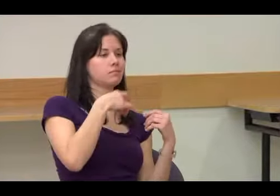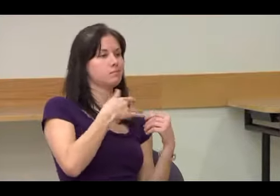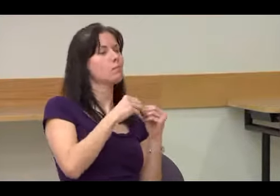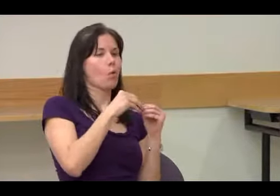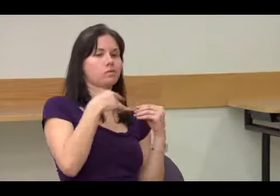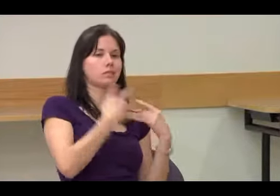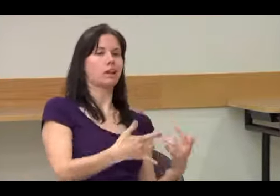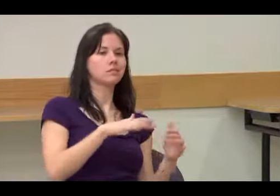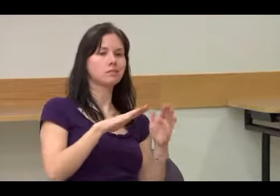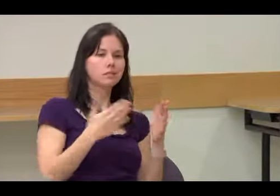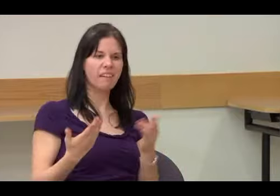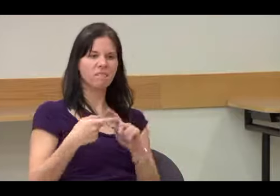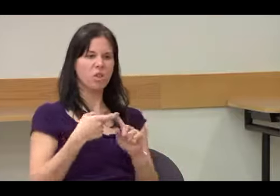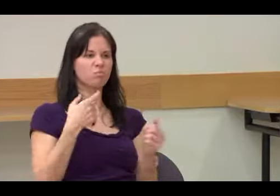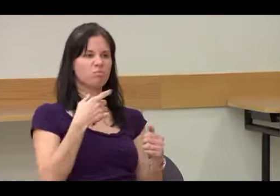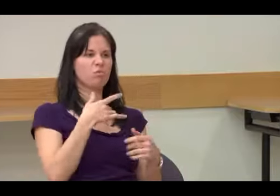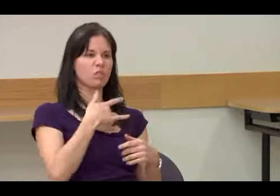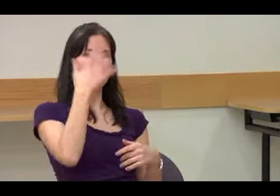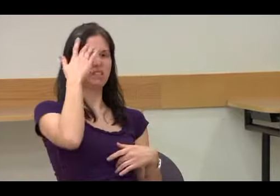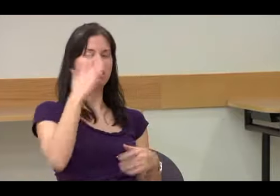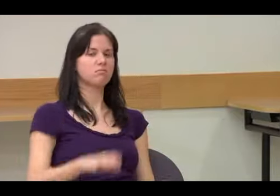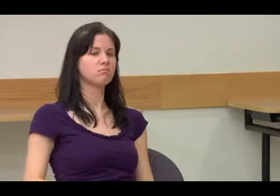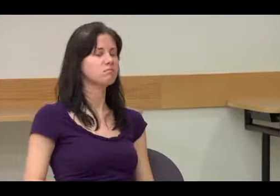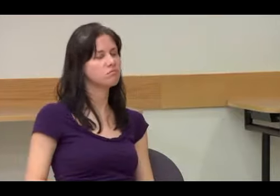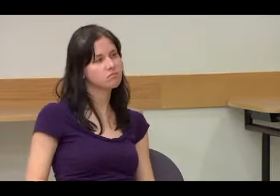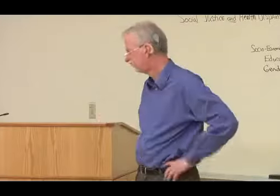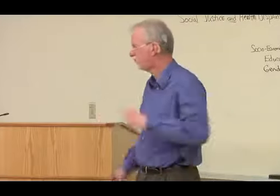more likely to die from heart disease than white people.